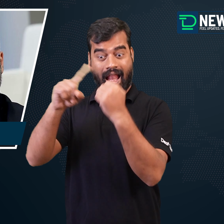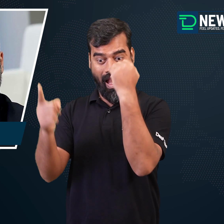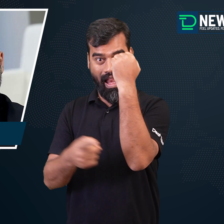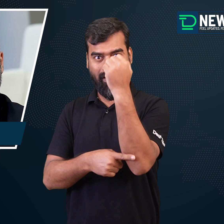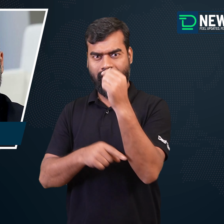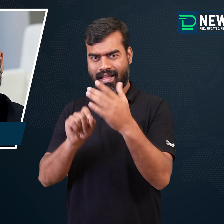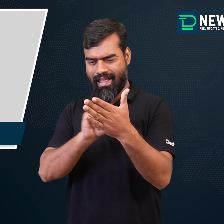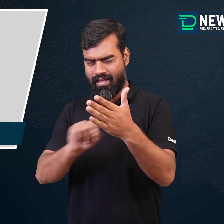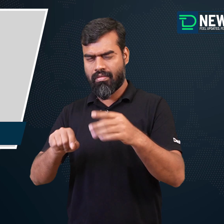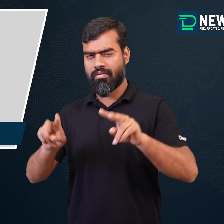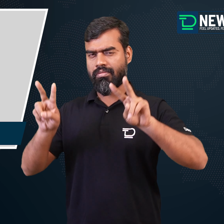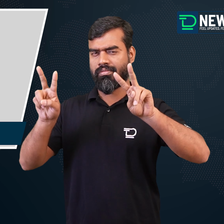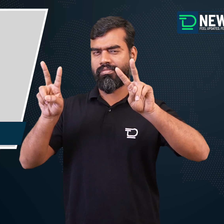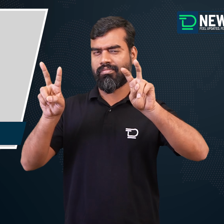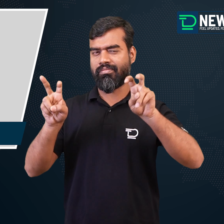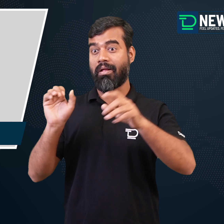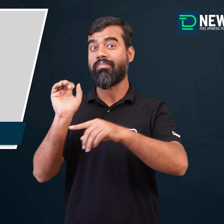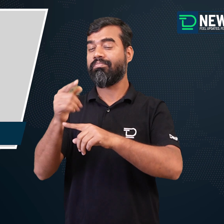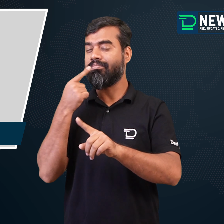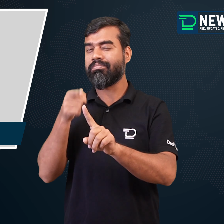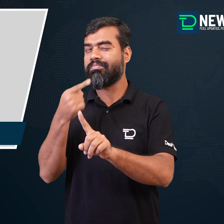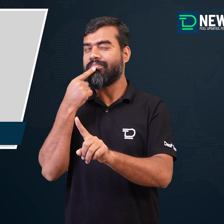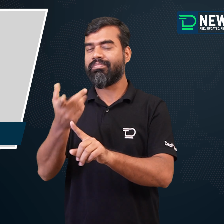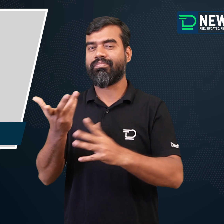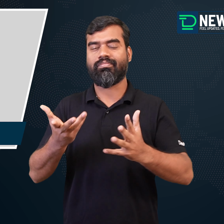In the last line, he wrote like this:.